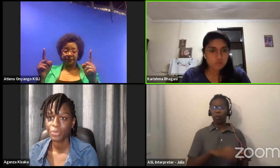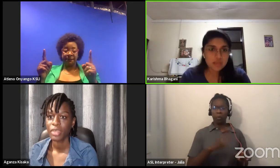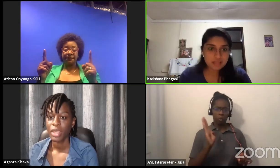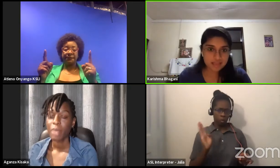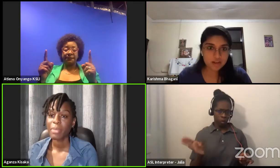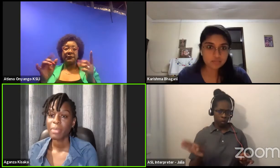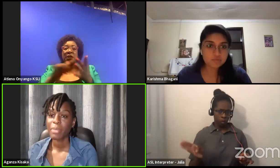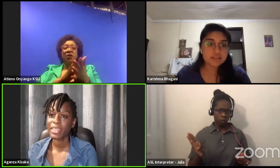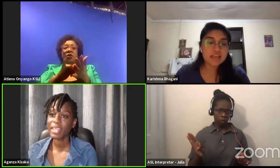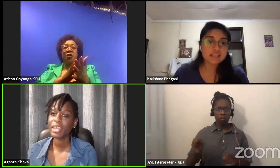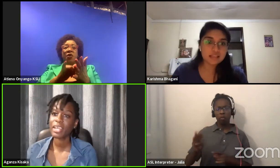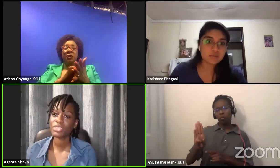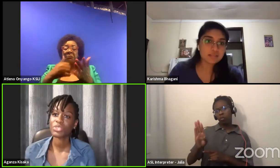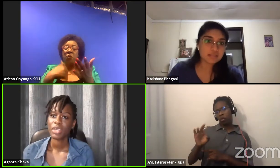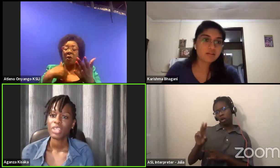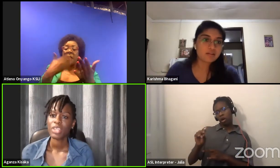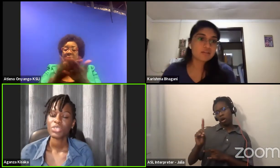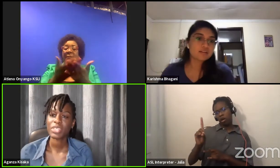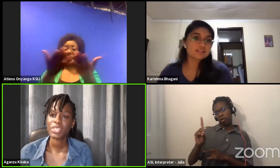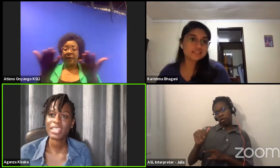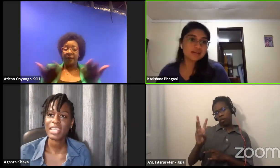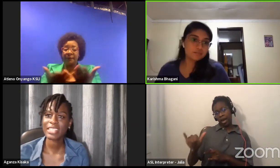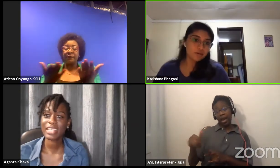We'll get there with our sustainable arts.